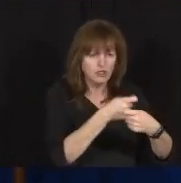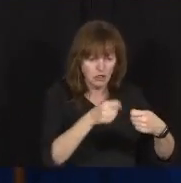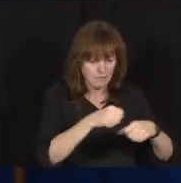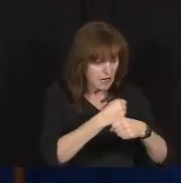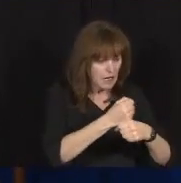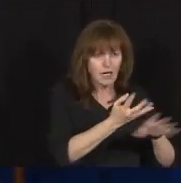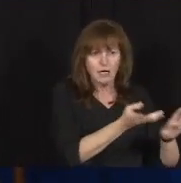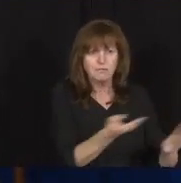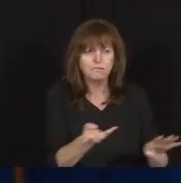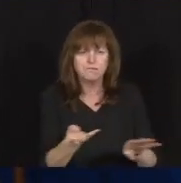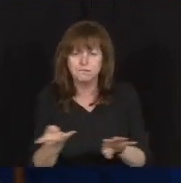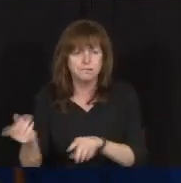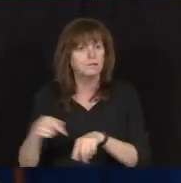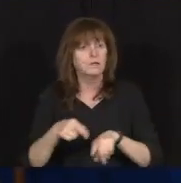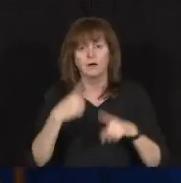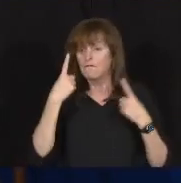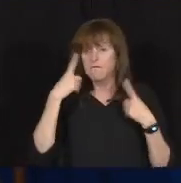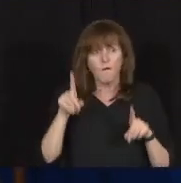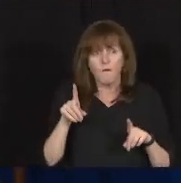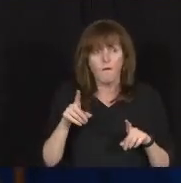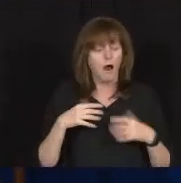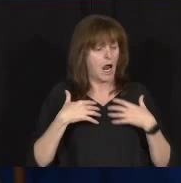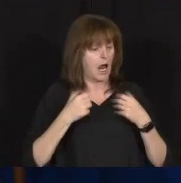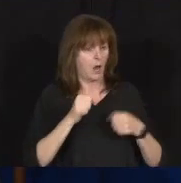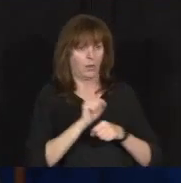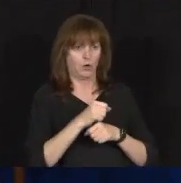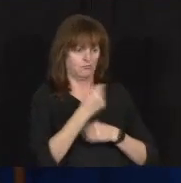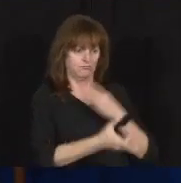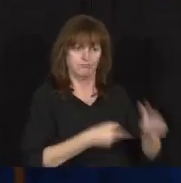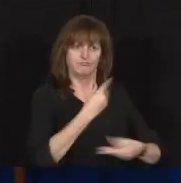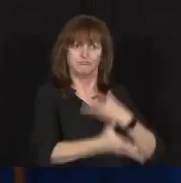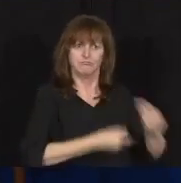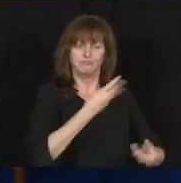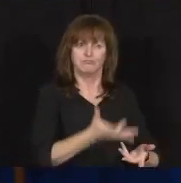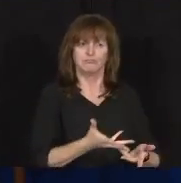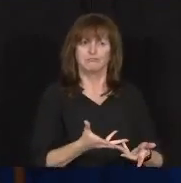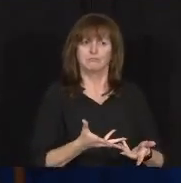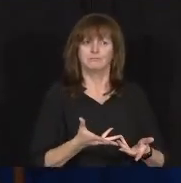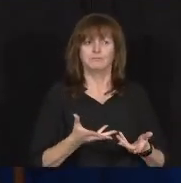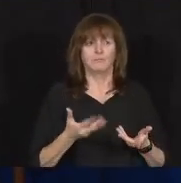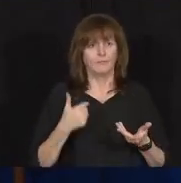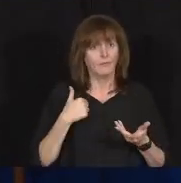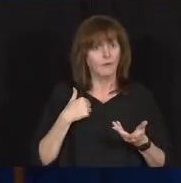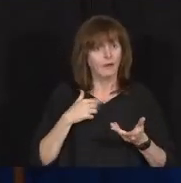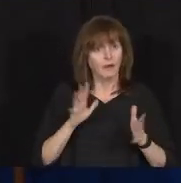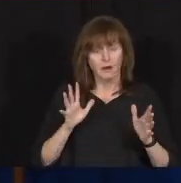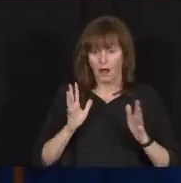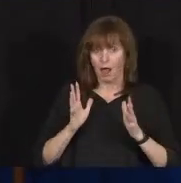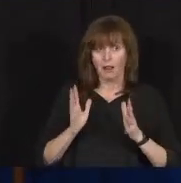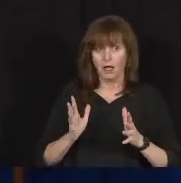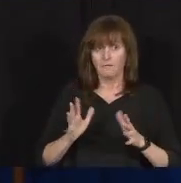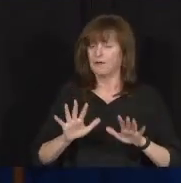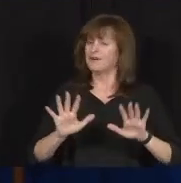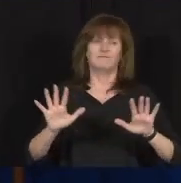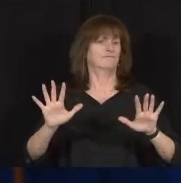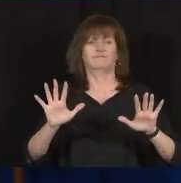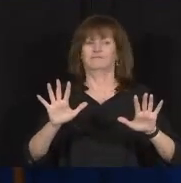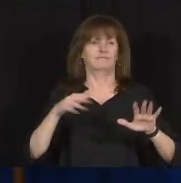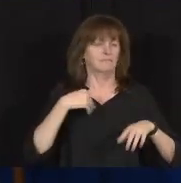nd today, we are calling in reinforcements. W e are calling for healthcare reinforcements more boots on the ground t o support our healthcare